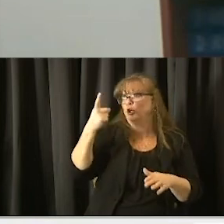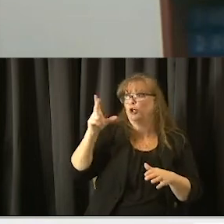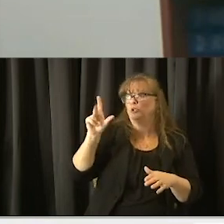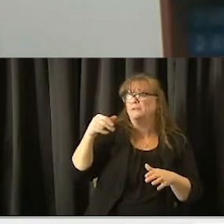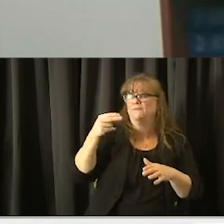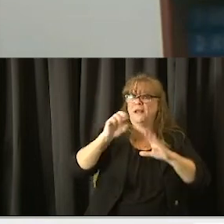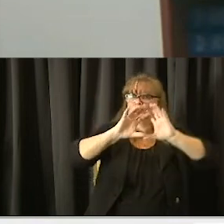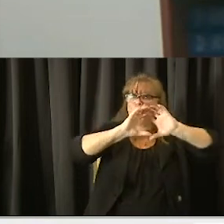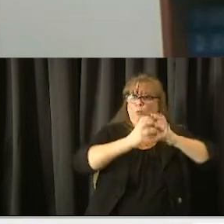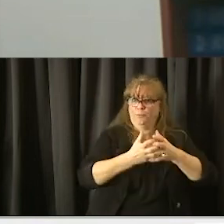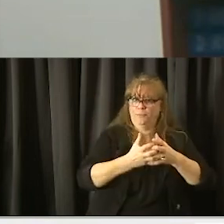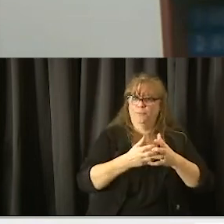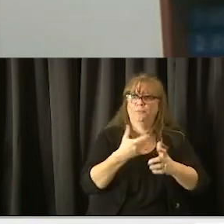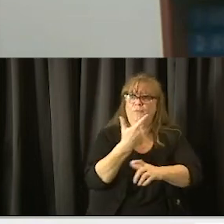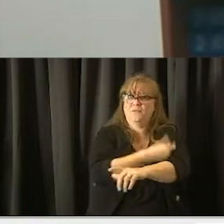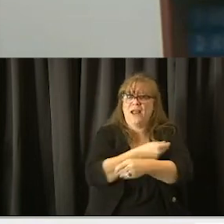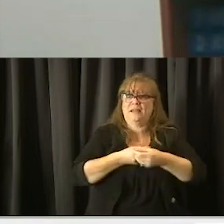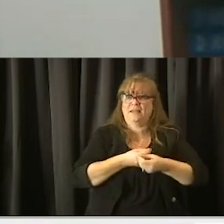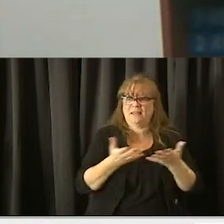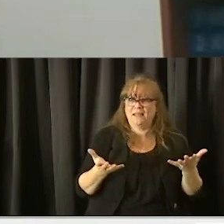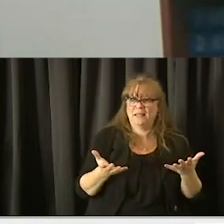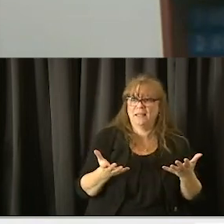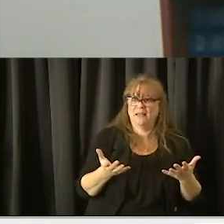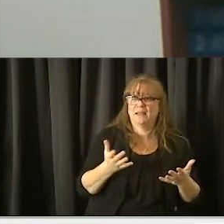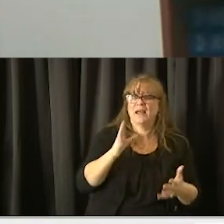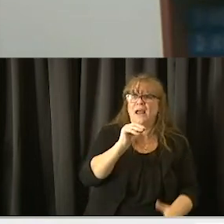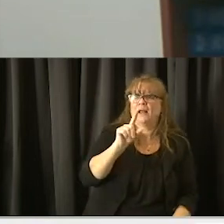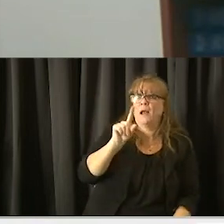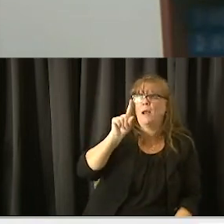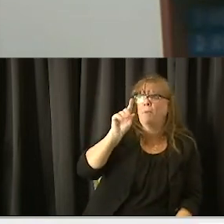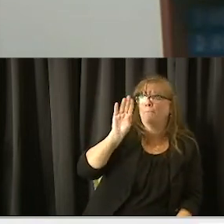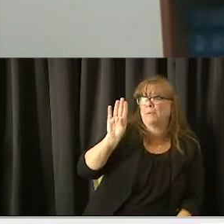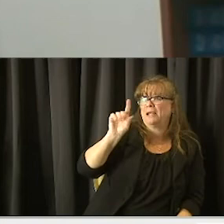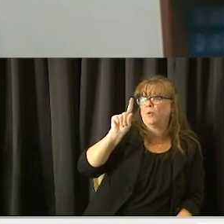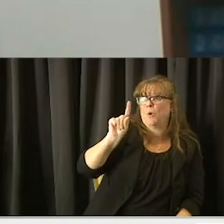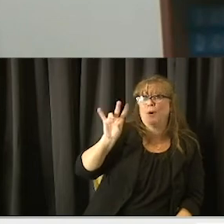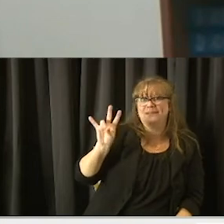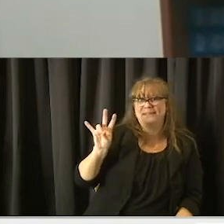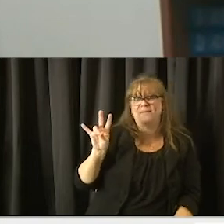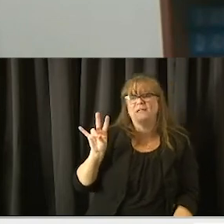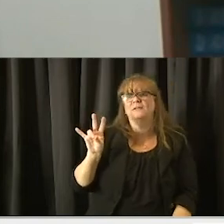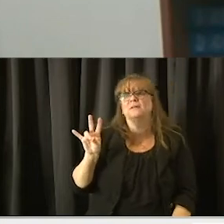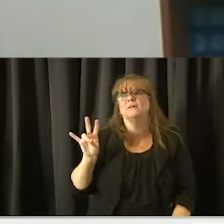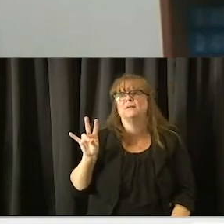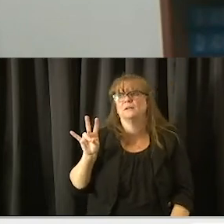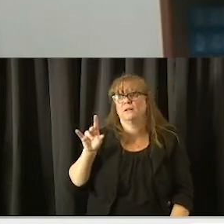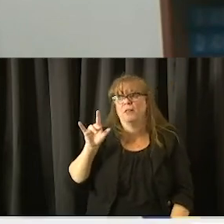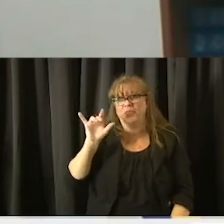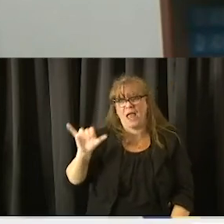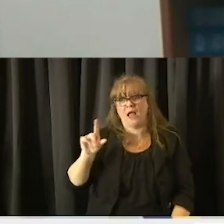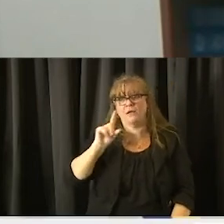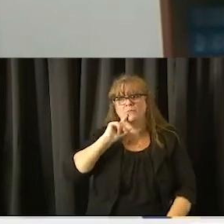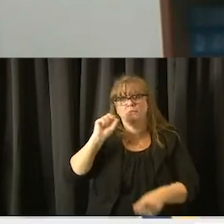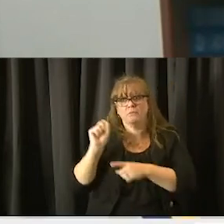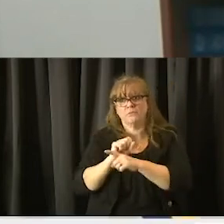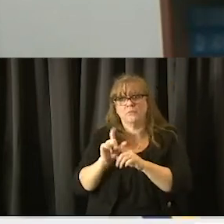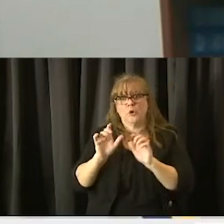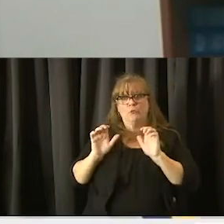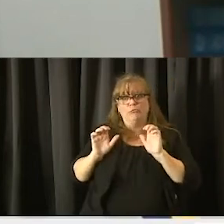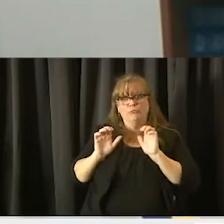decision to um broaden this first phase of vaccine distribution and if the presence of the variant